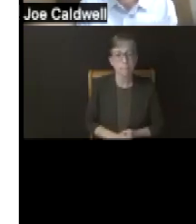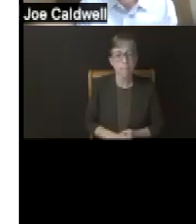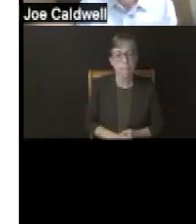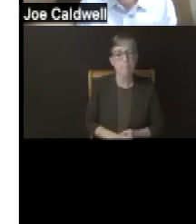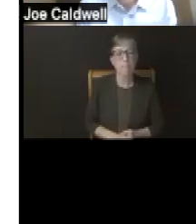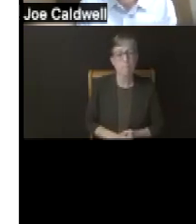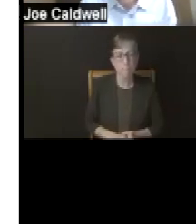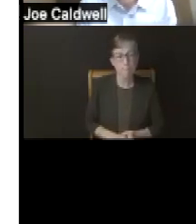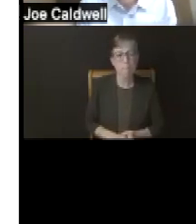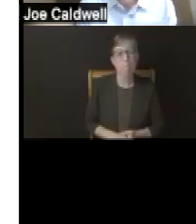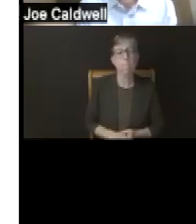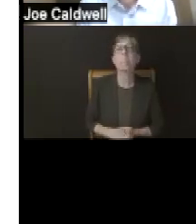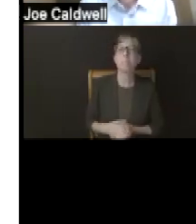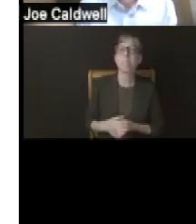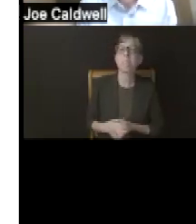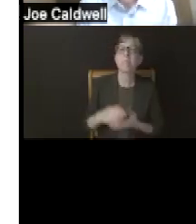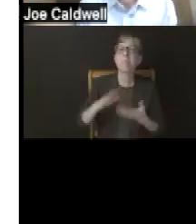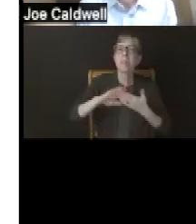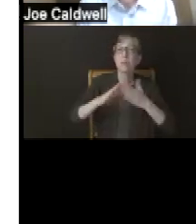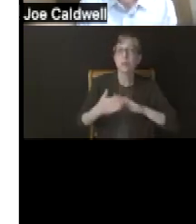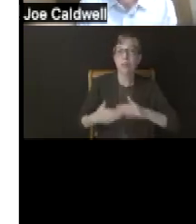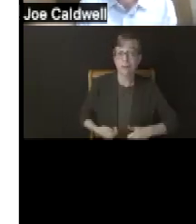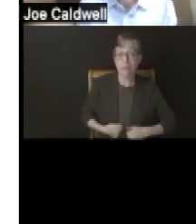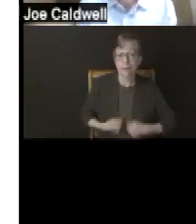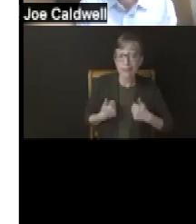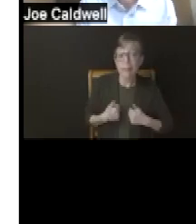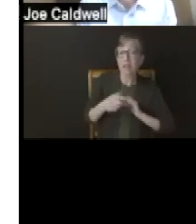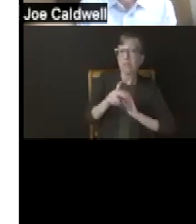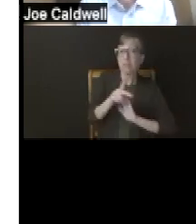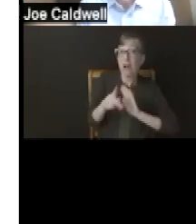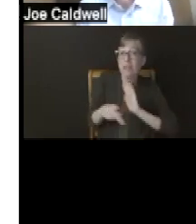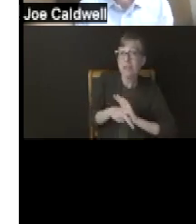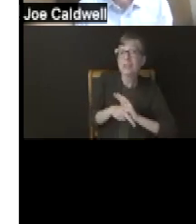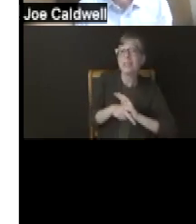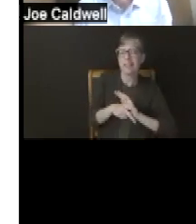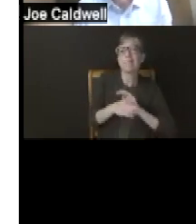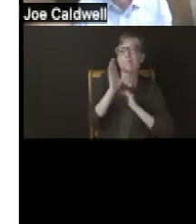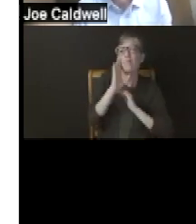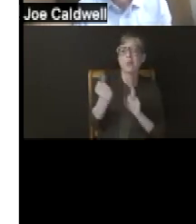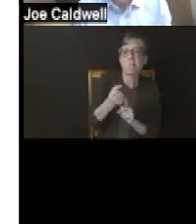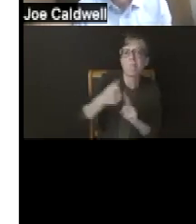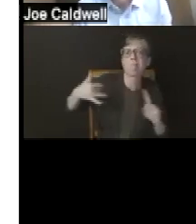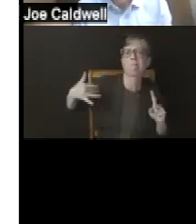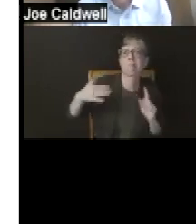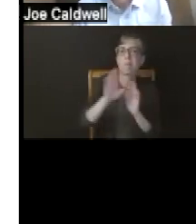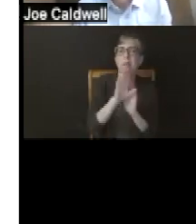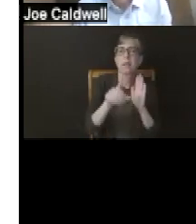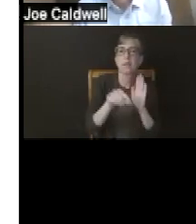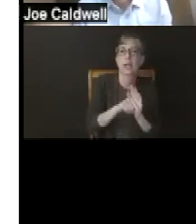community living policy and a little bit of the big picture.